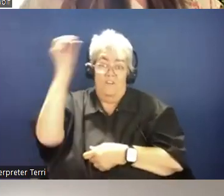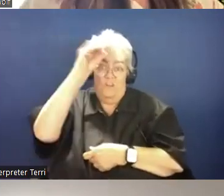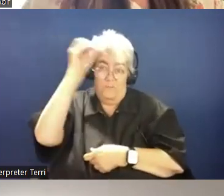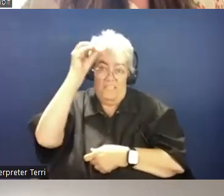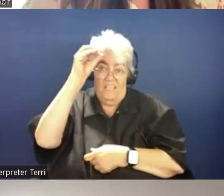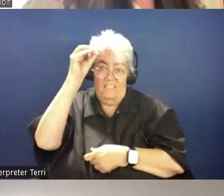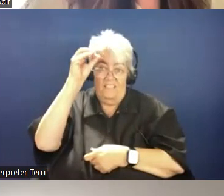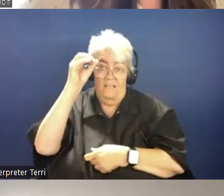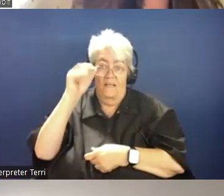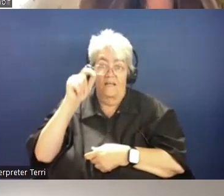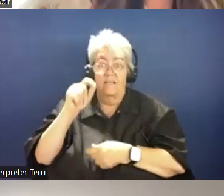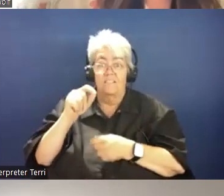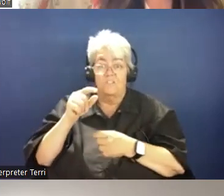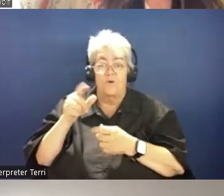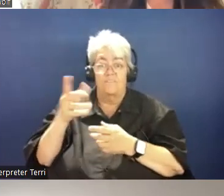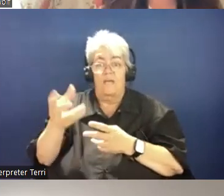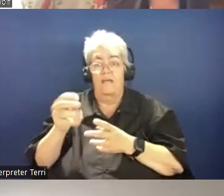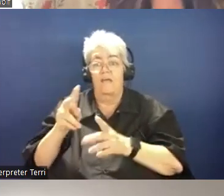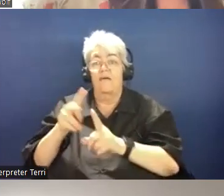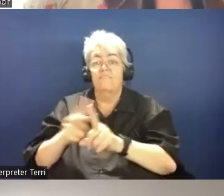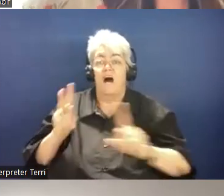district. So this is specifically if you are the survivor, if you are a